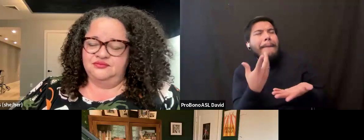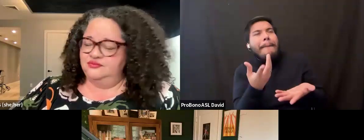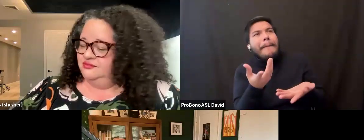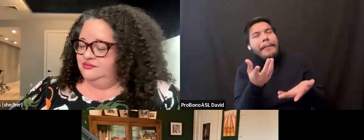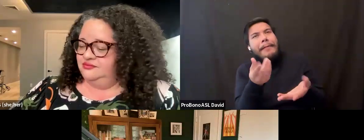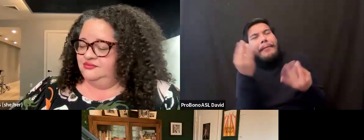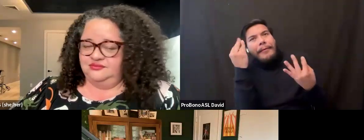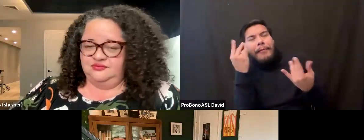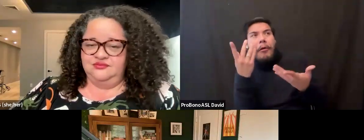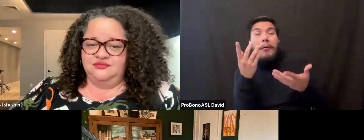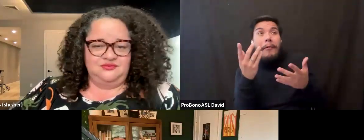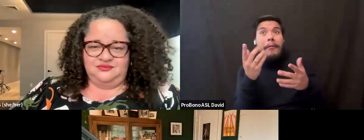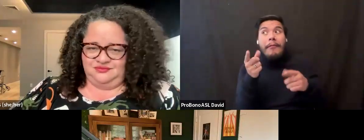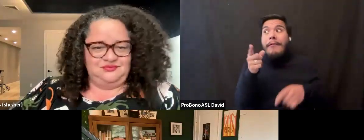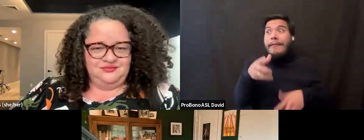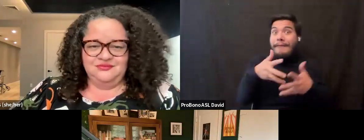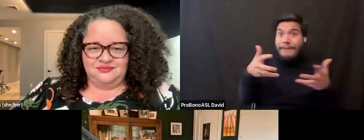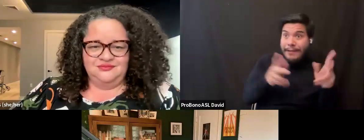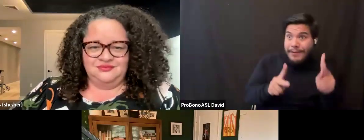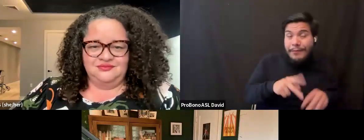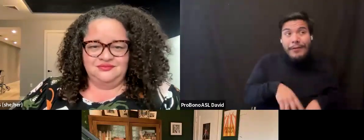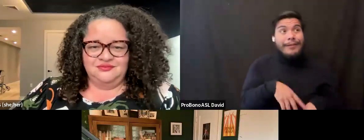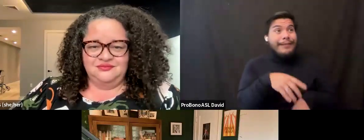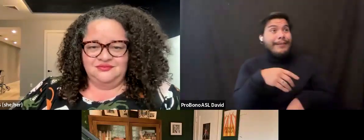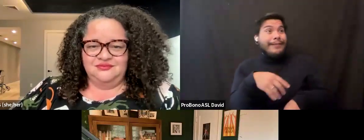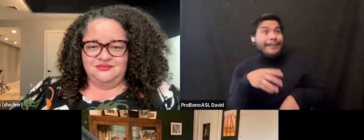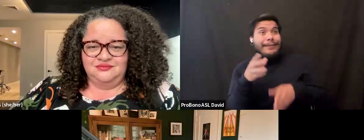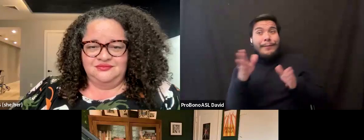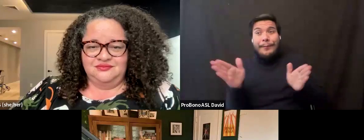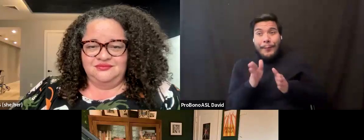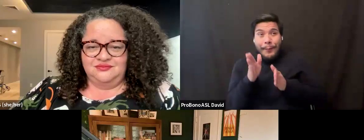for thin people. What do we do with that as a simple fact?